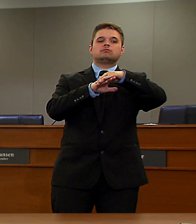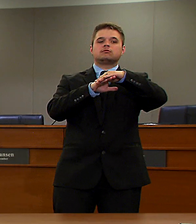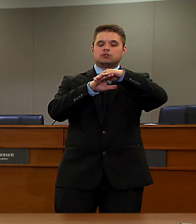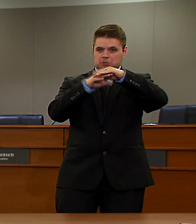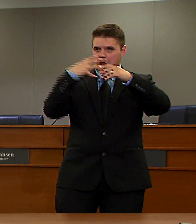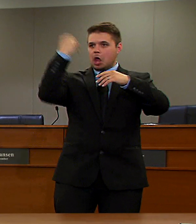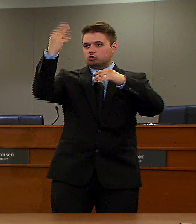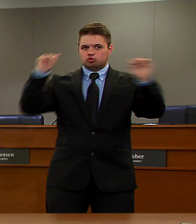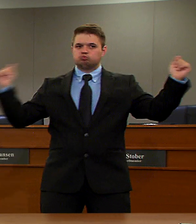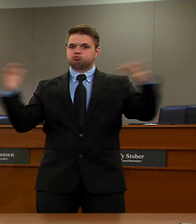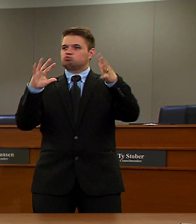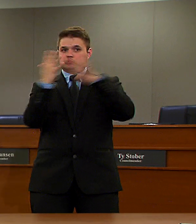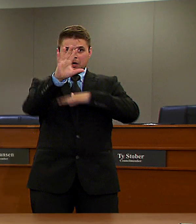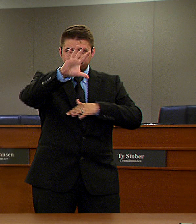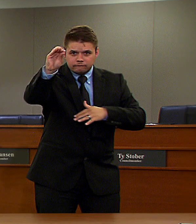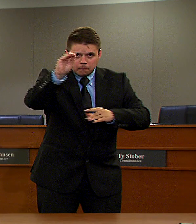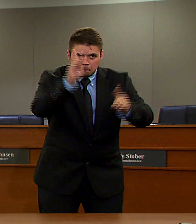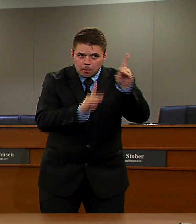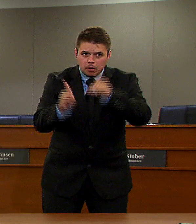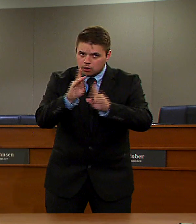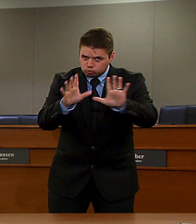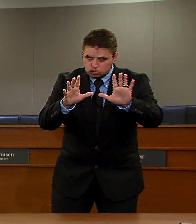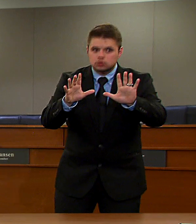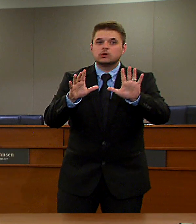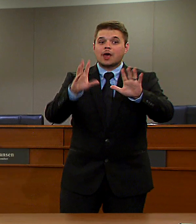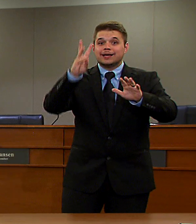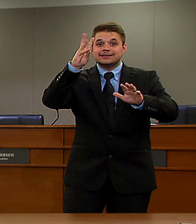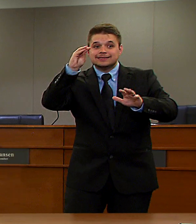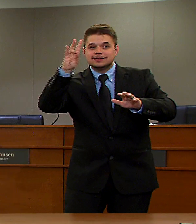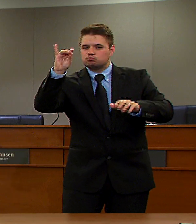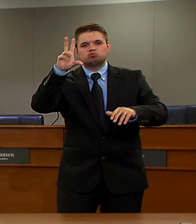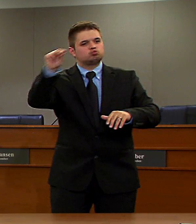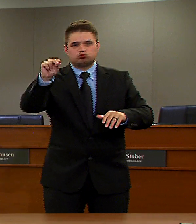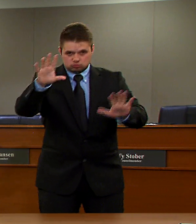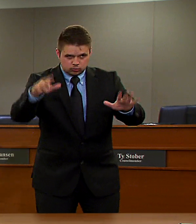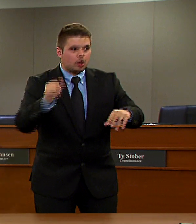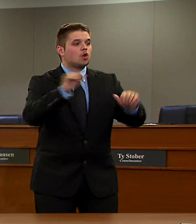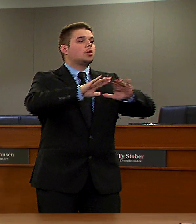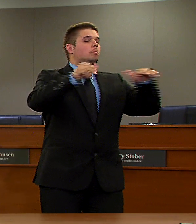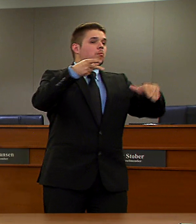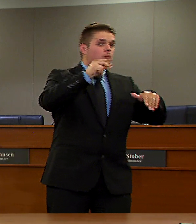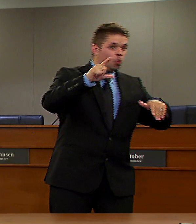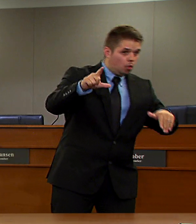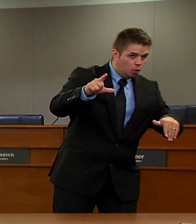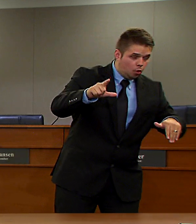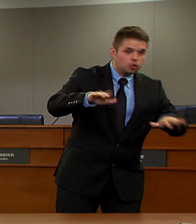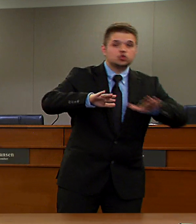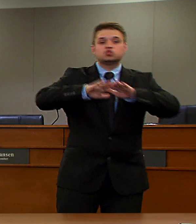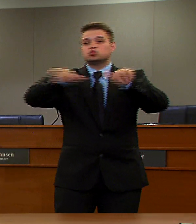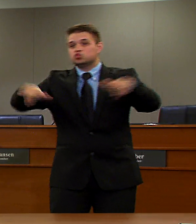Recreational facilities, such as public pools operating at less than 50 percent capacity.